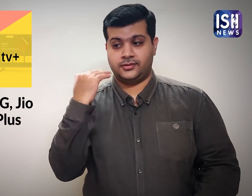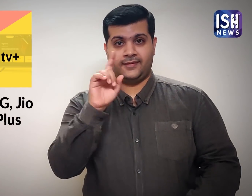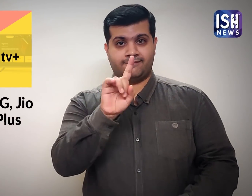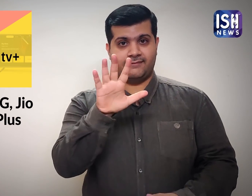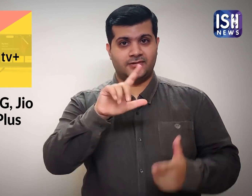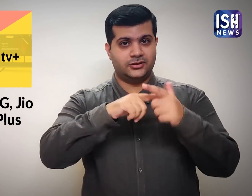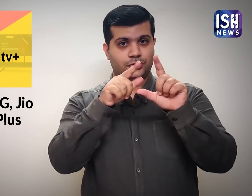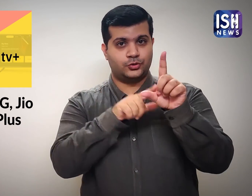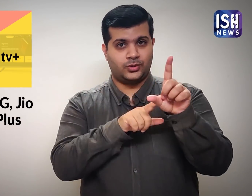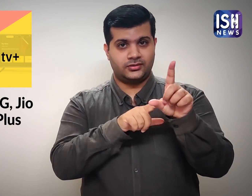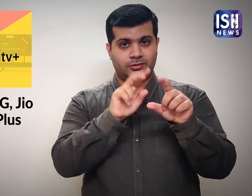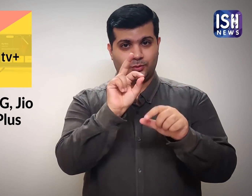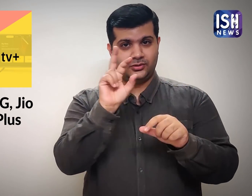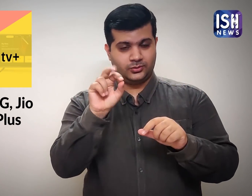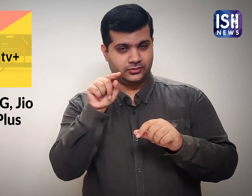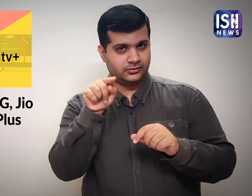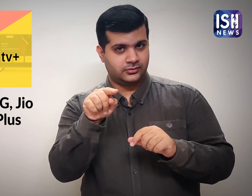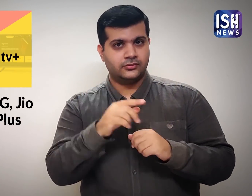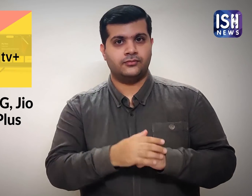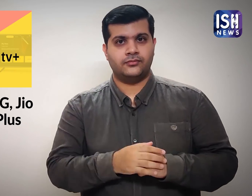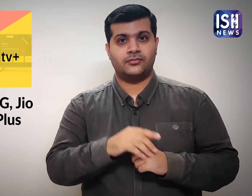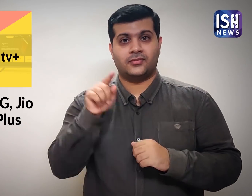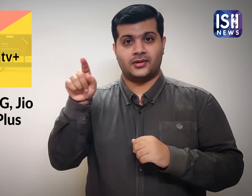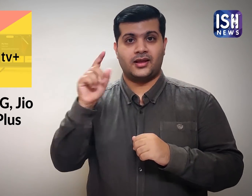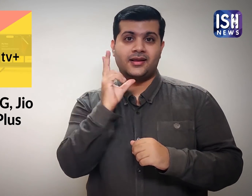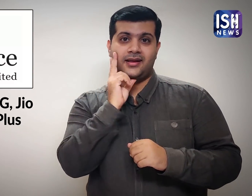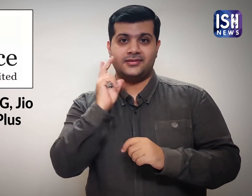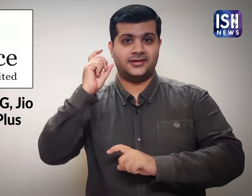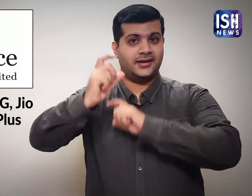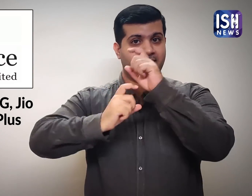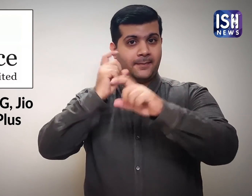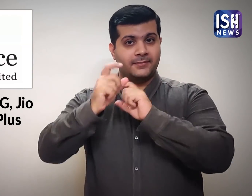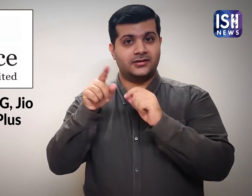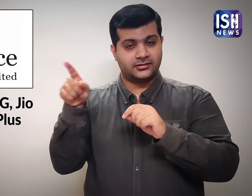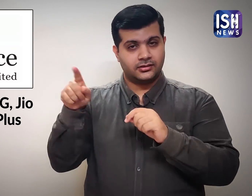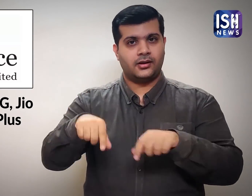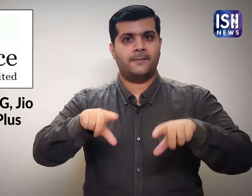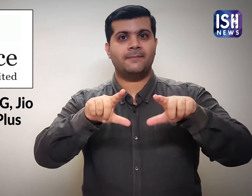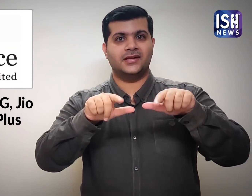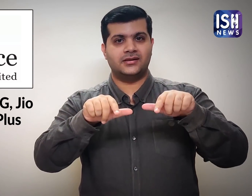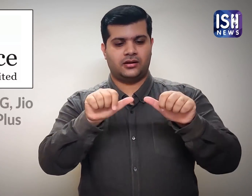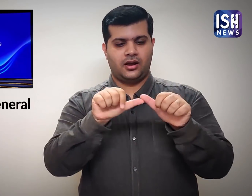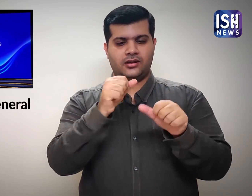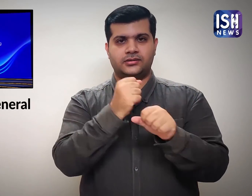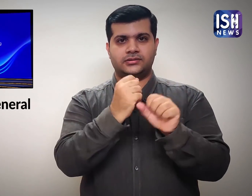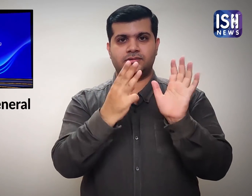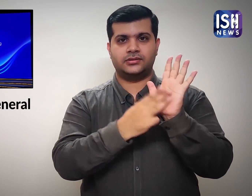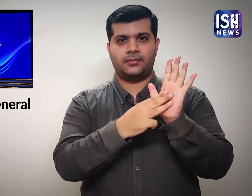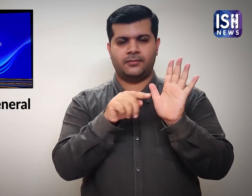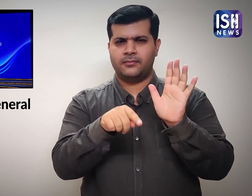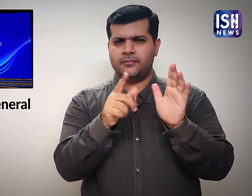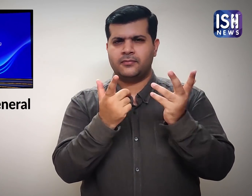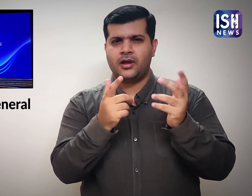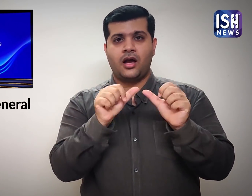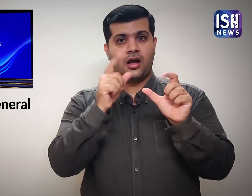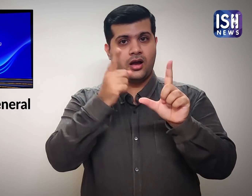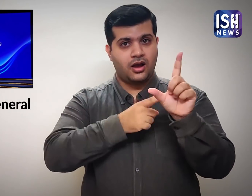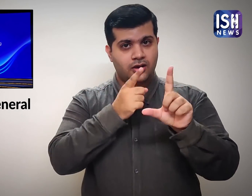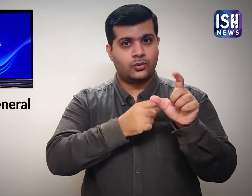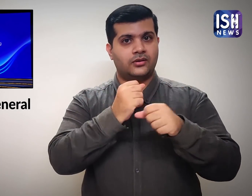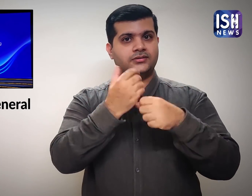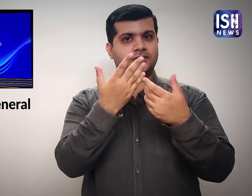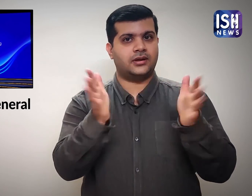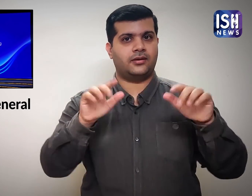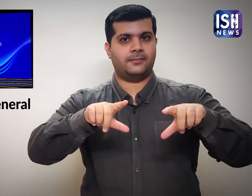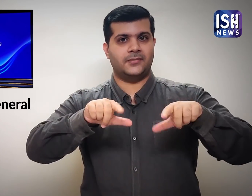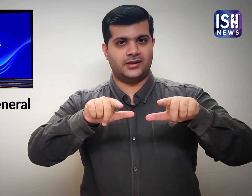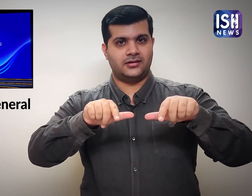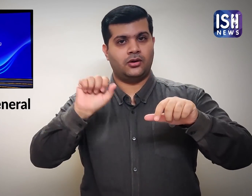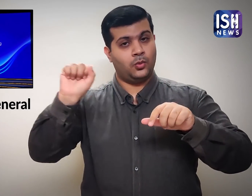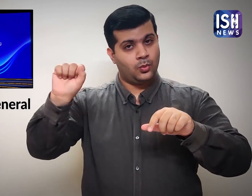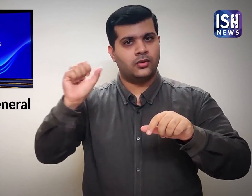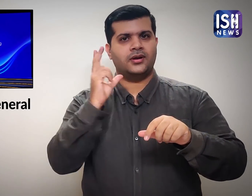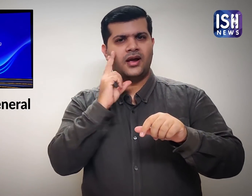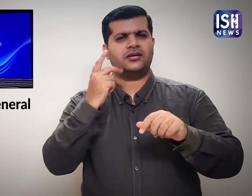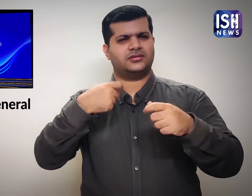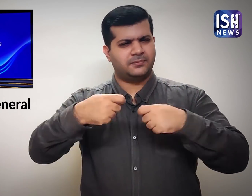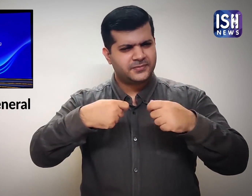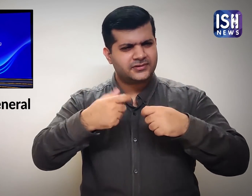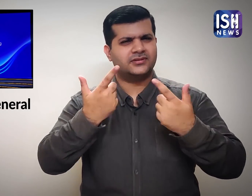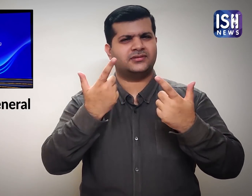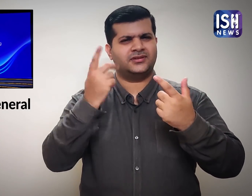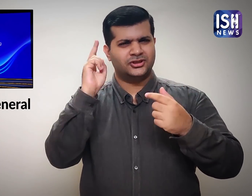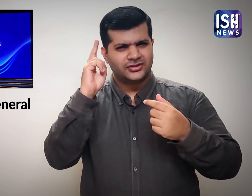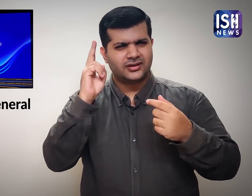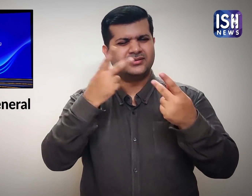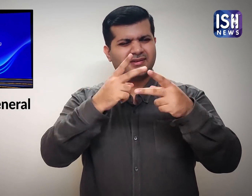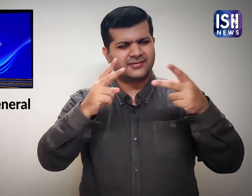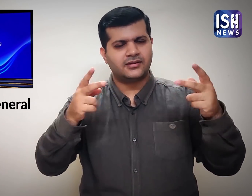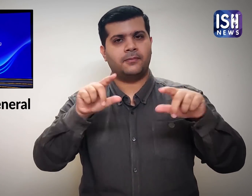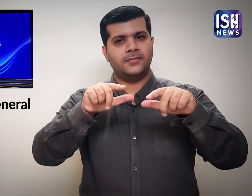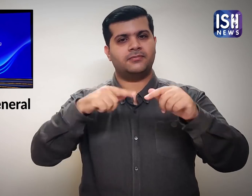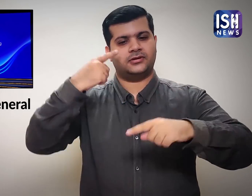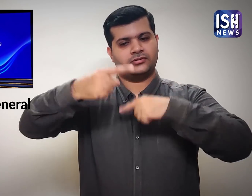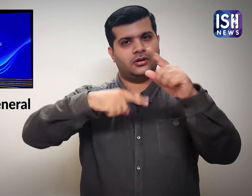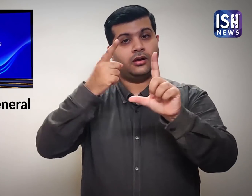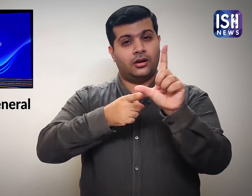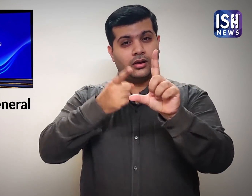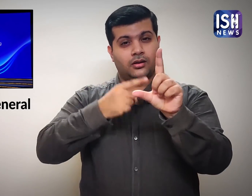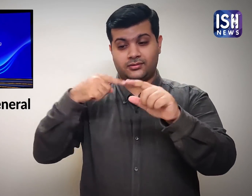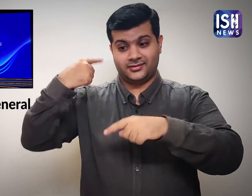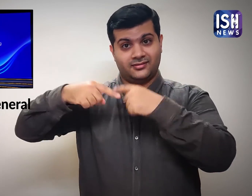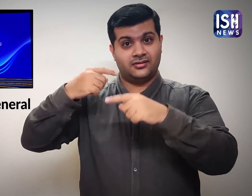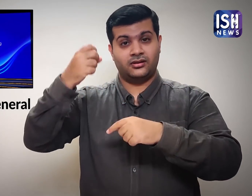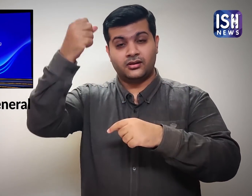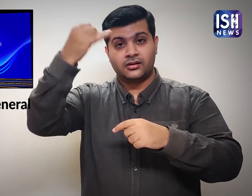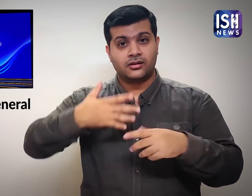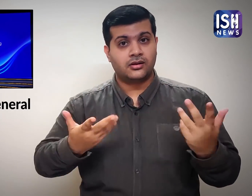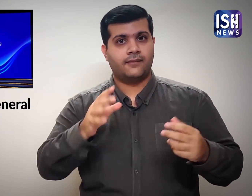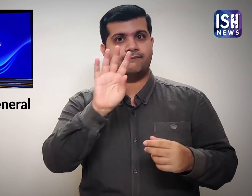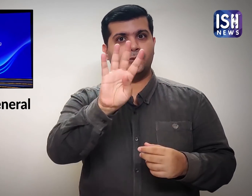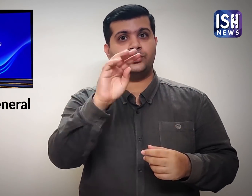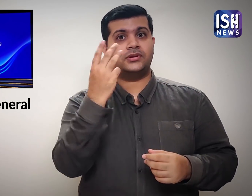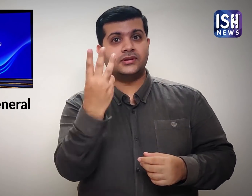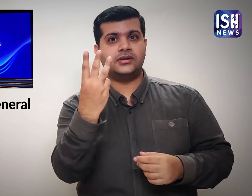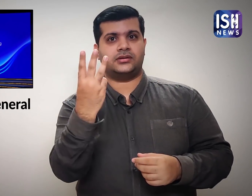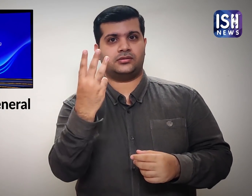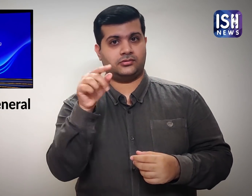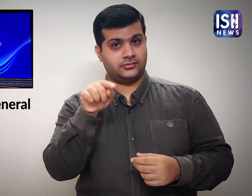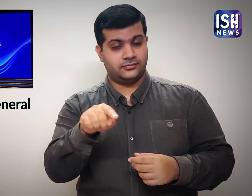On 15th July Reliance Industries held their 43rd Annual General Meeting for their shareholders.